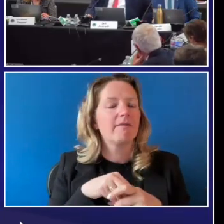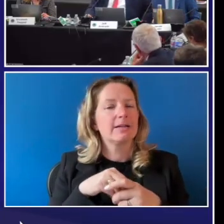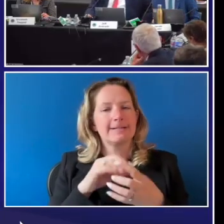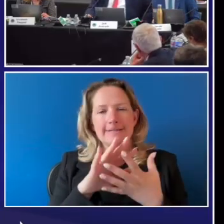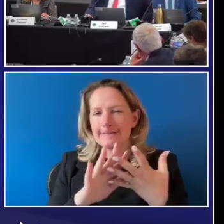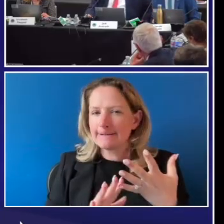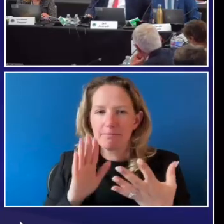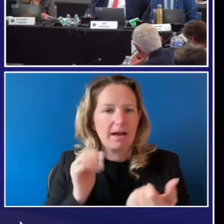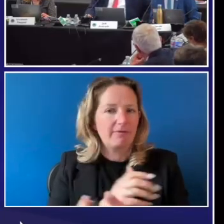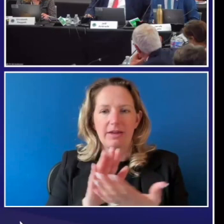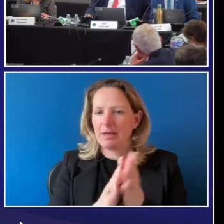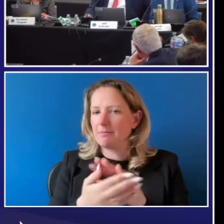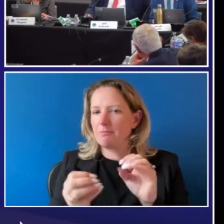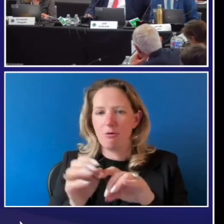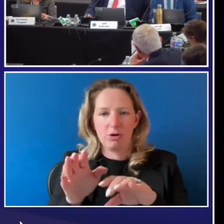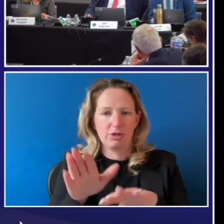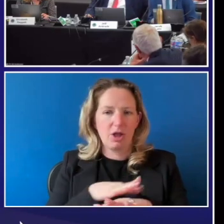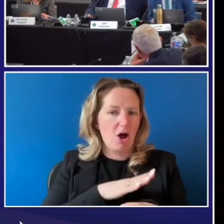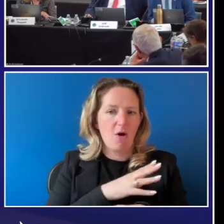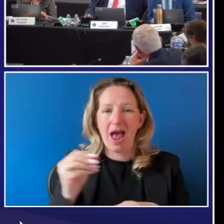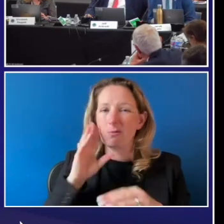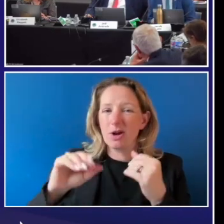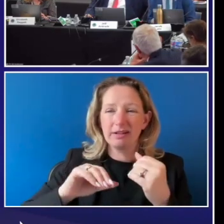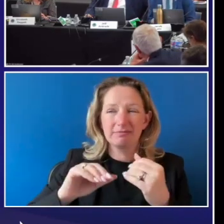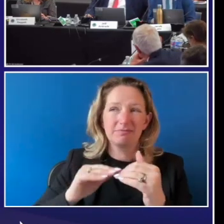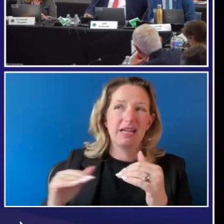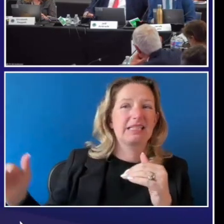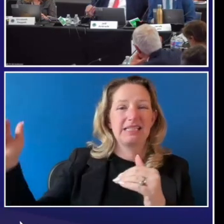slow this down and it actually probably would exceed the requirements placed in statute at that point.